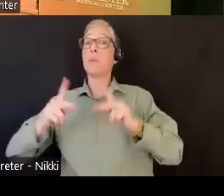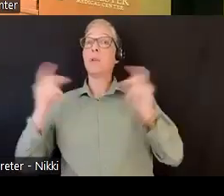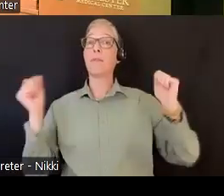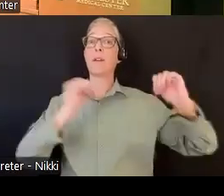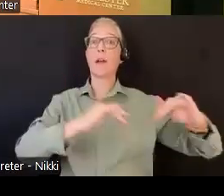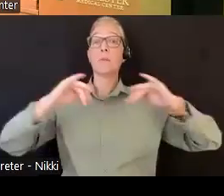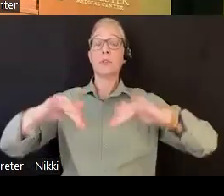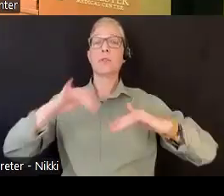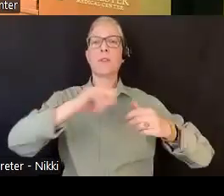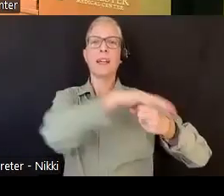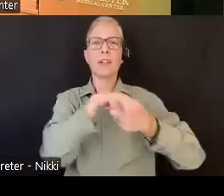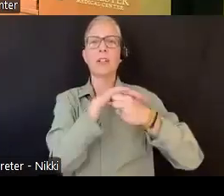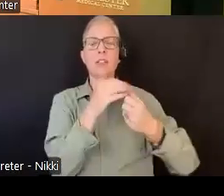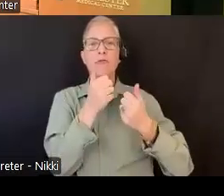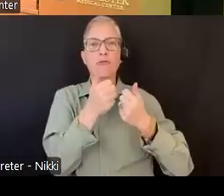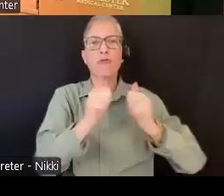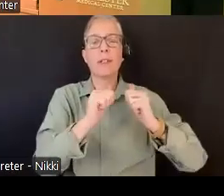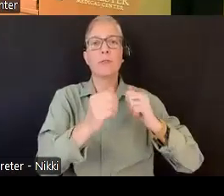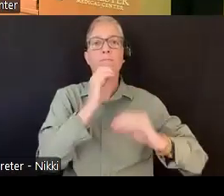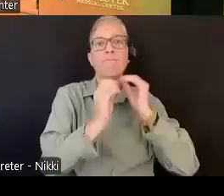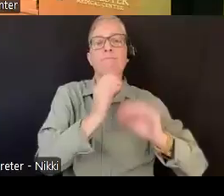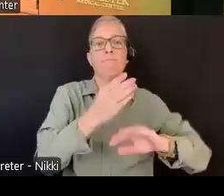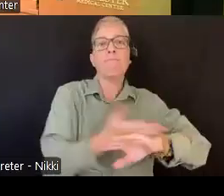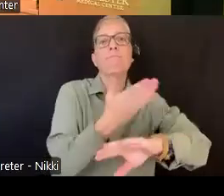um and said all right we've got the solution. And I think several of you guys mentioned sort of the